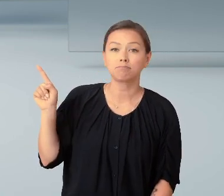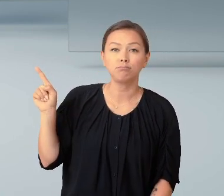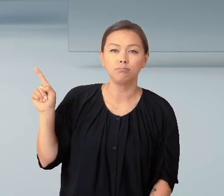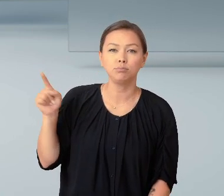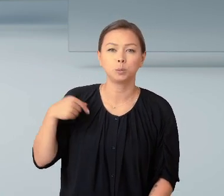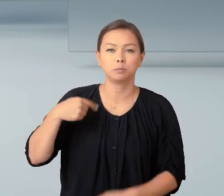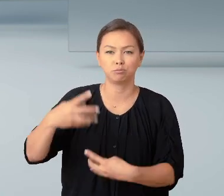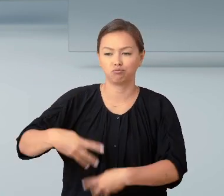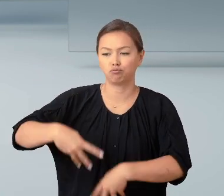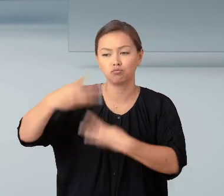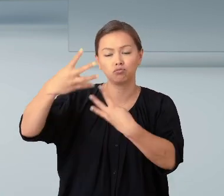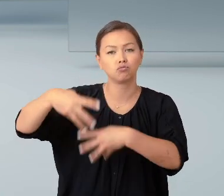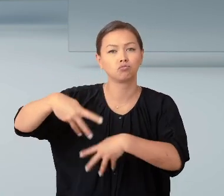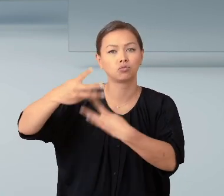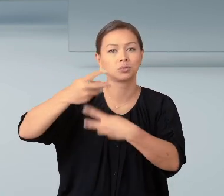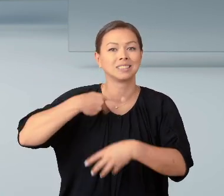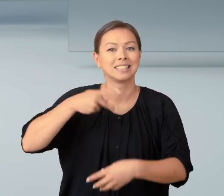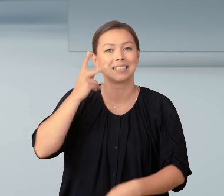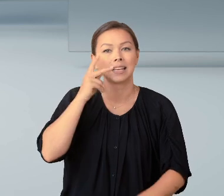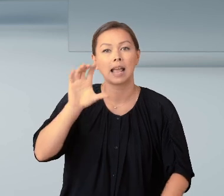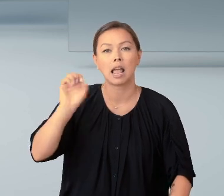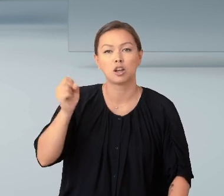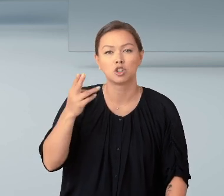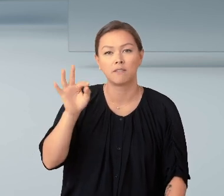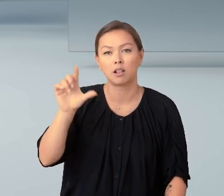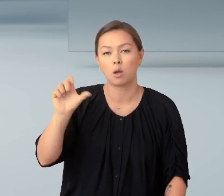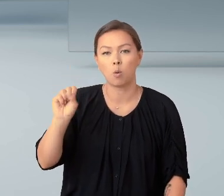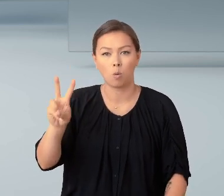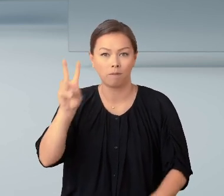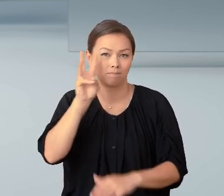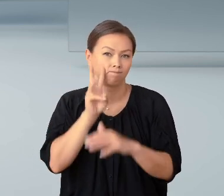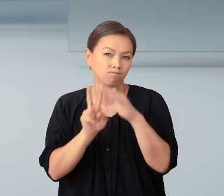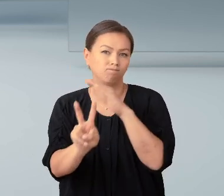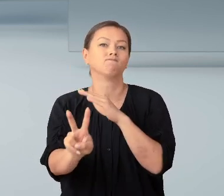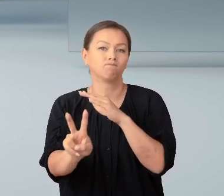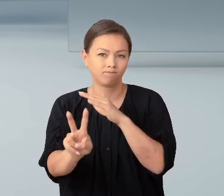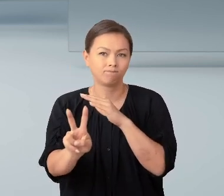And you can see here the Cash Flow Forecast. There are a lot